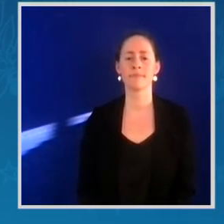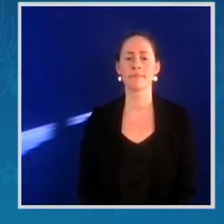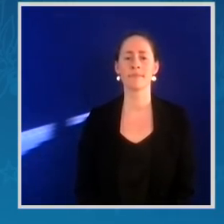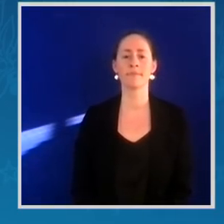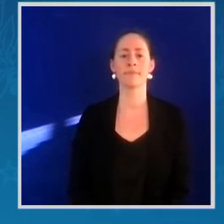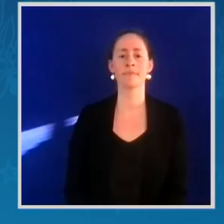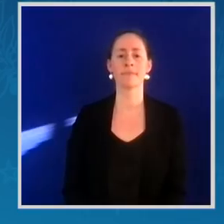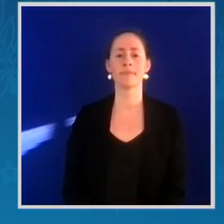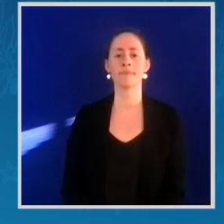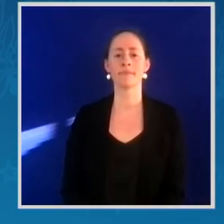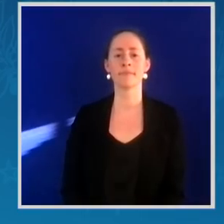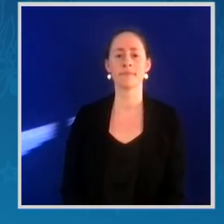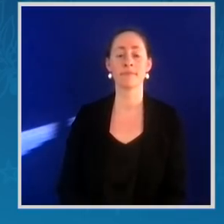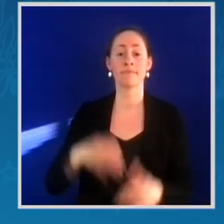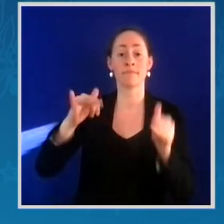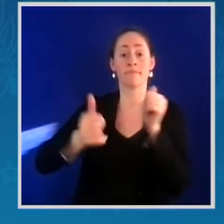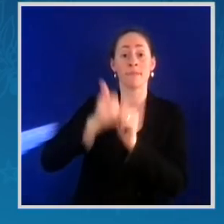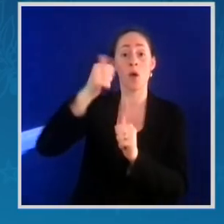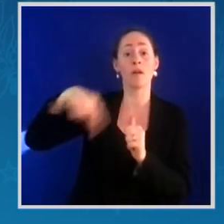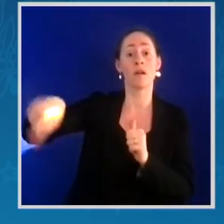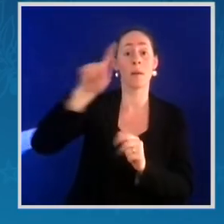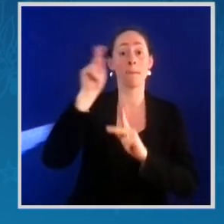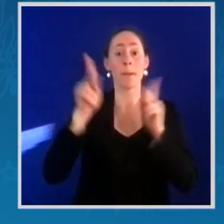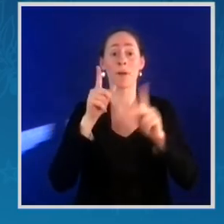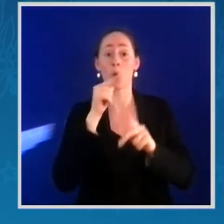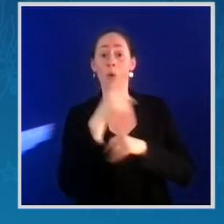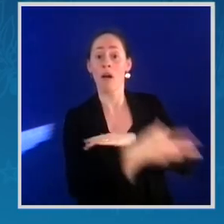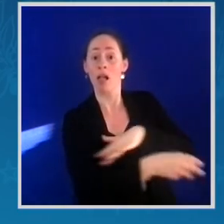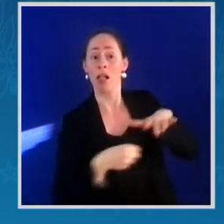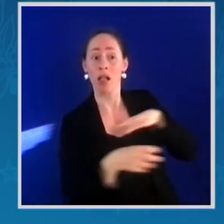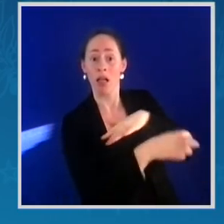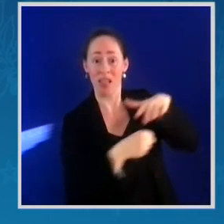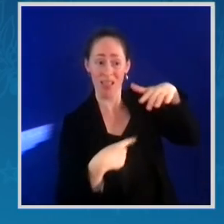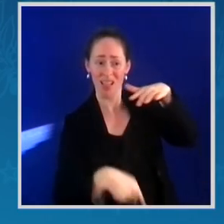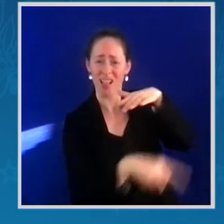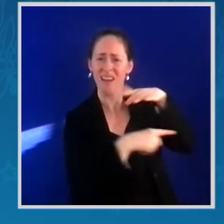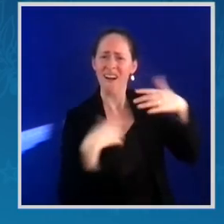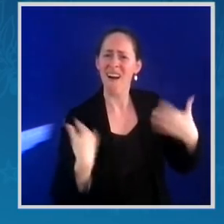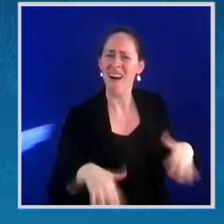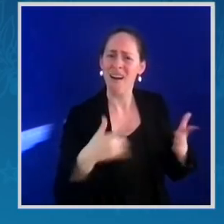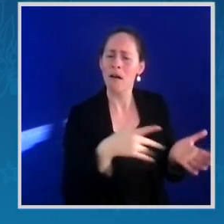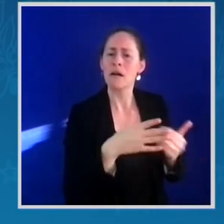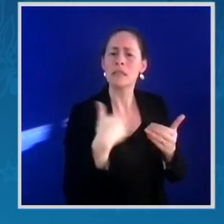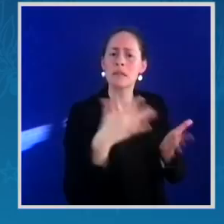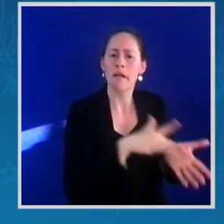that are susceptible to abuse and susceptible to fraud